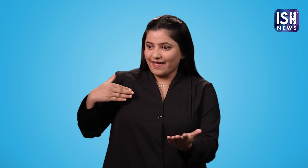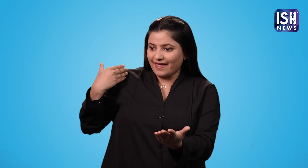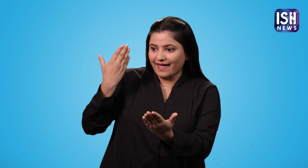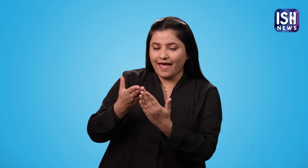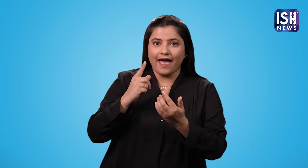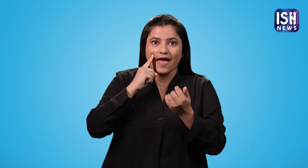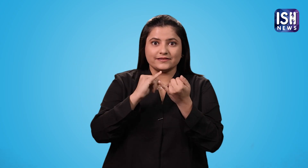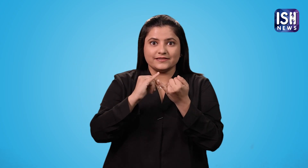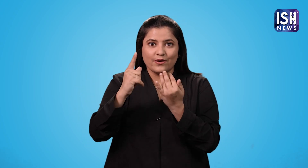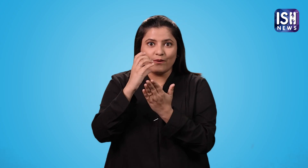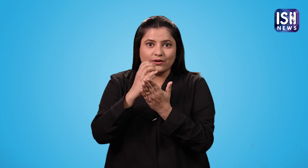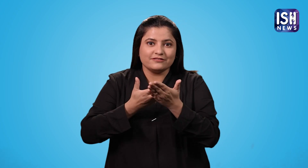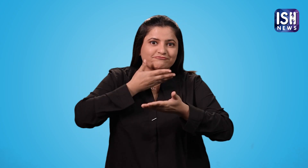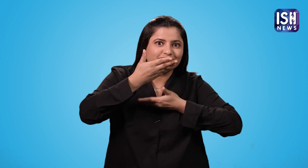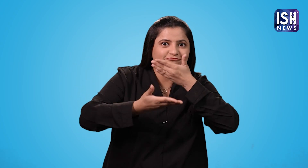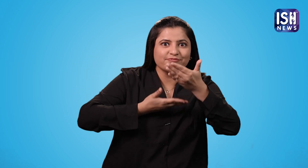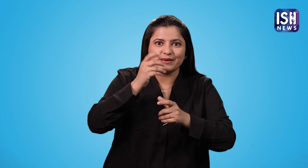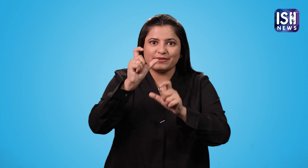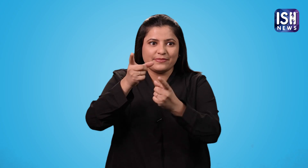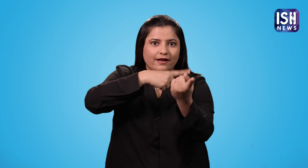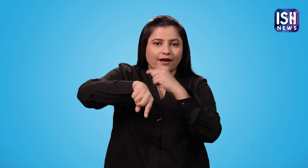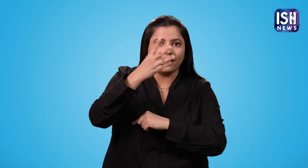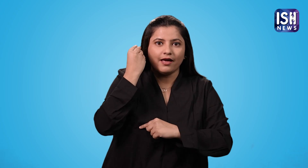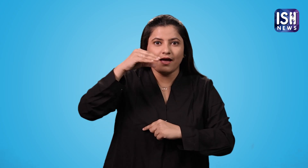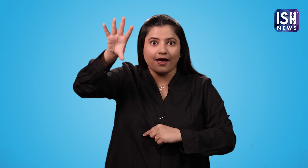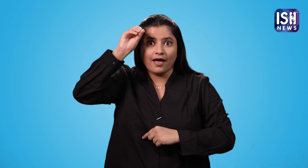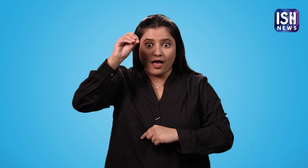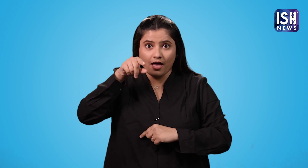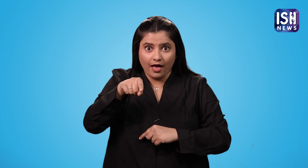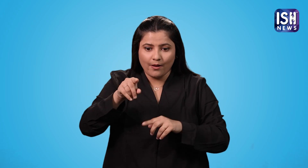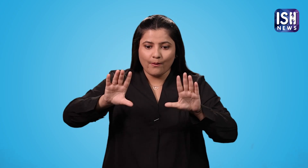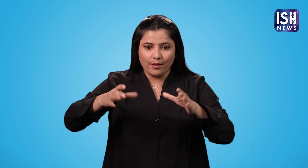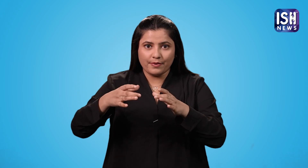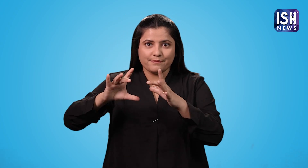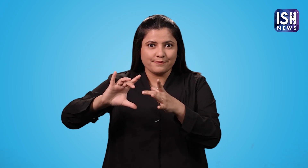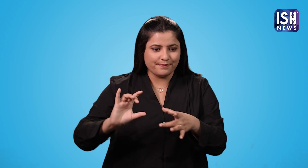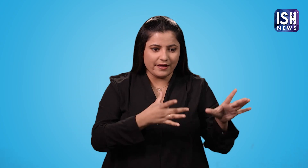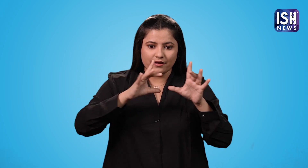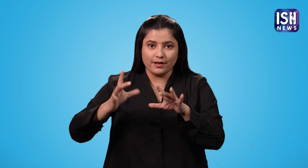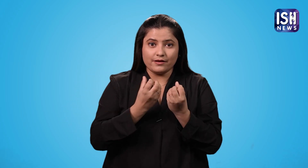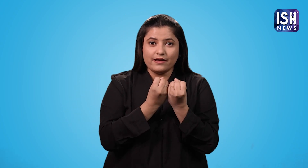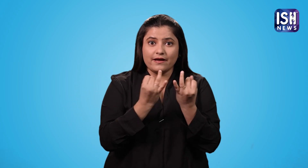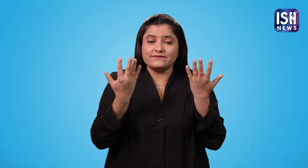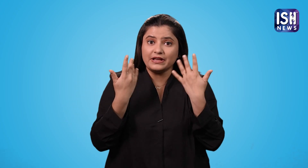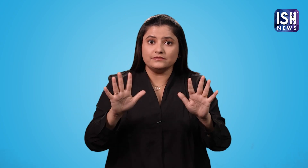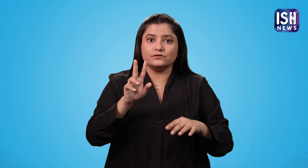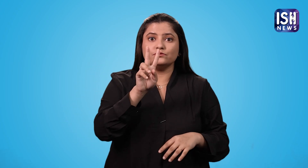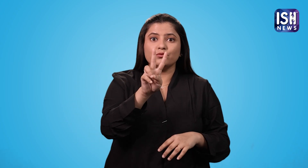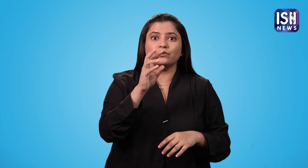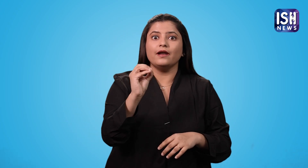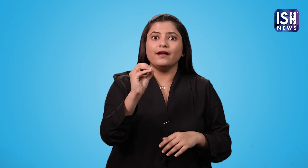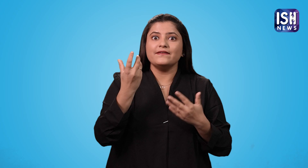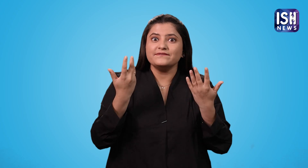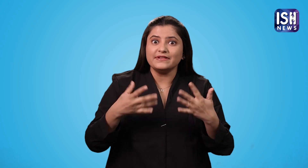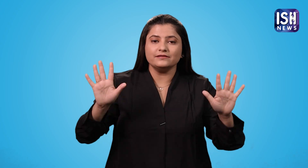So far, we have successfully run 20 batches of Basic Indian Sign Language Course.